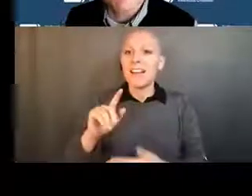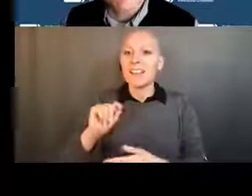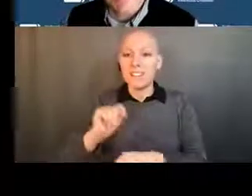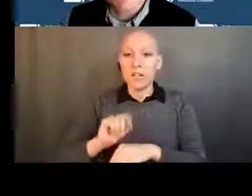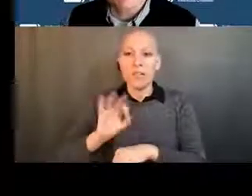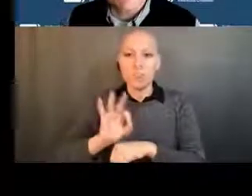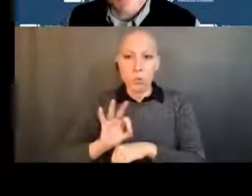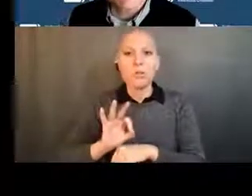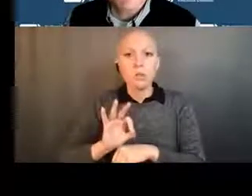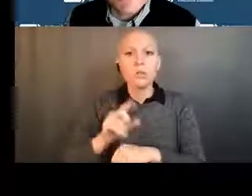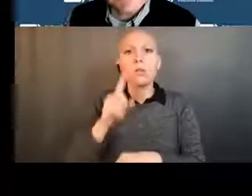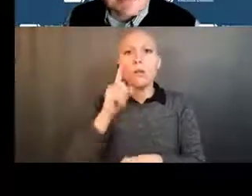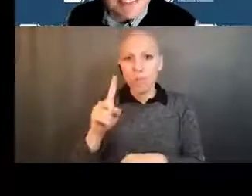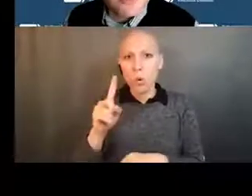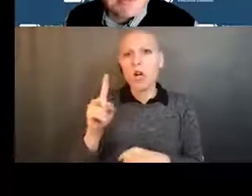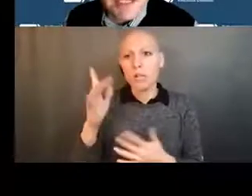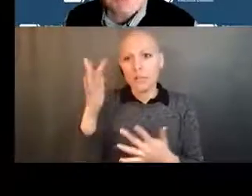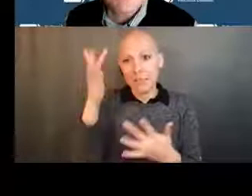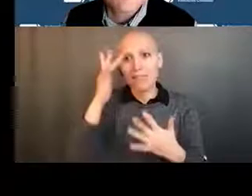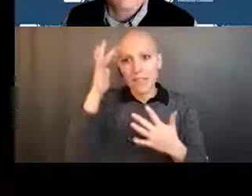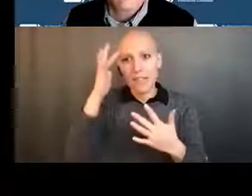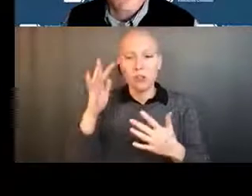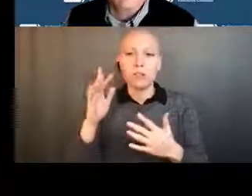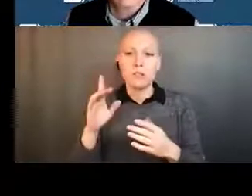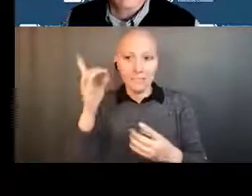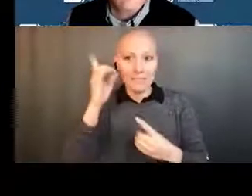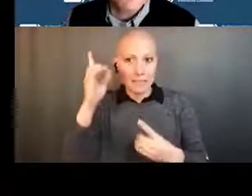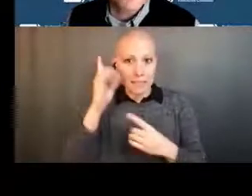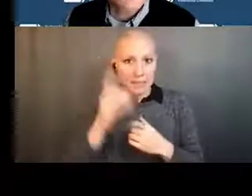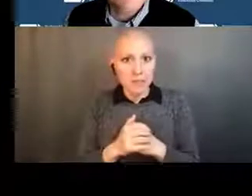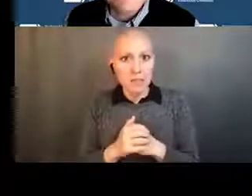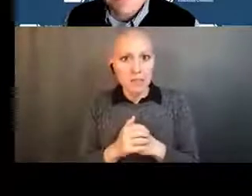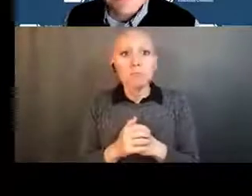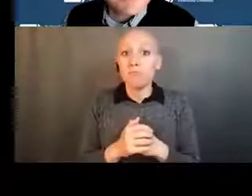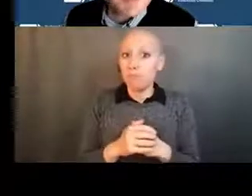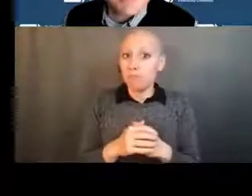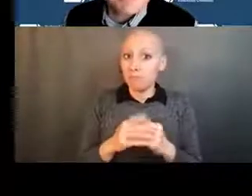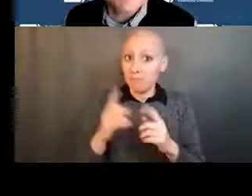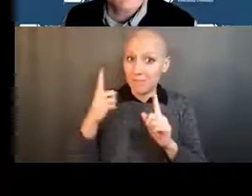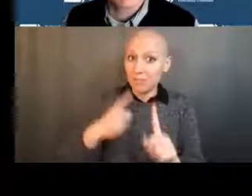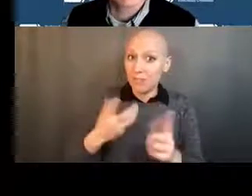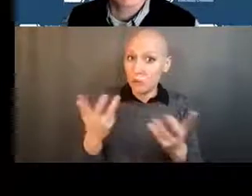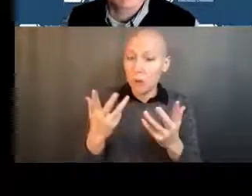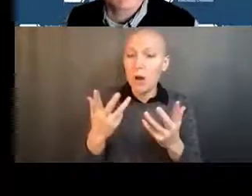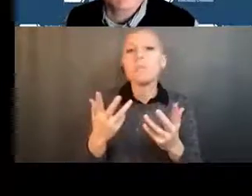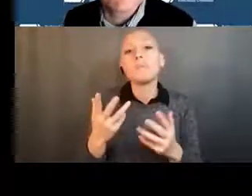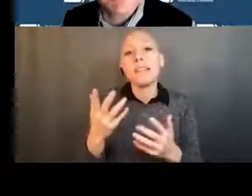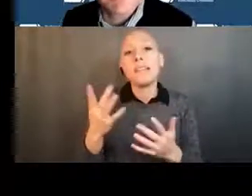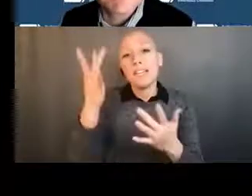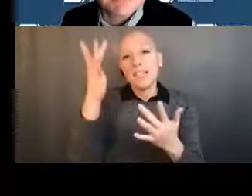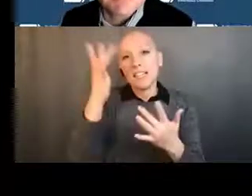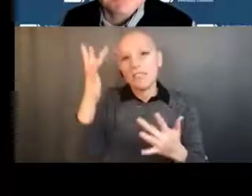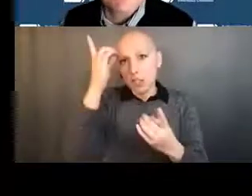that NIAID should continue its efforts to foster, support and expand international studies of infectious diseases.